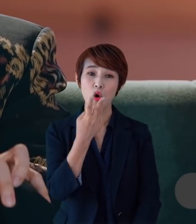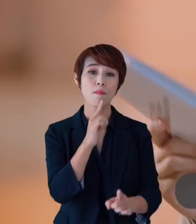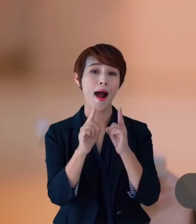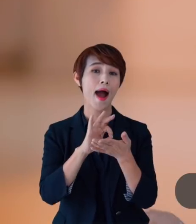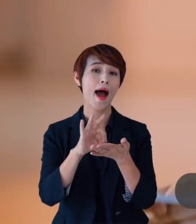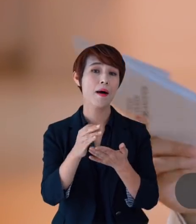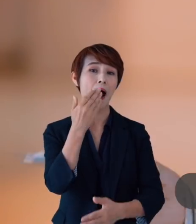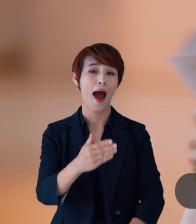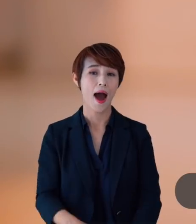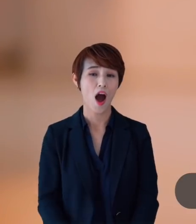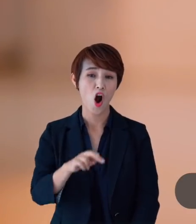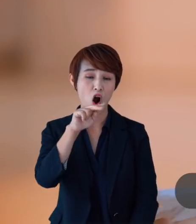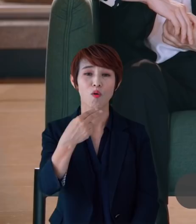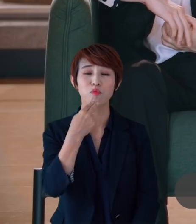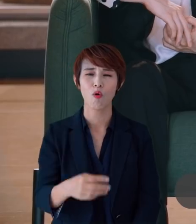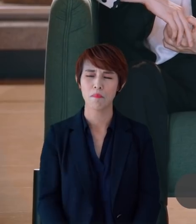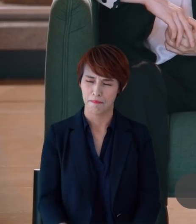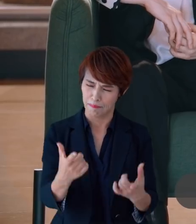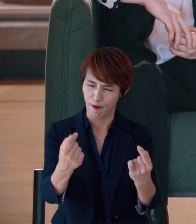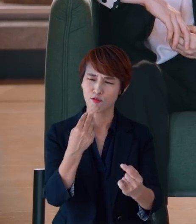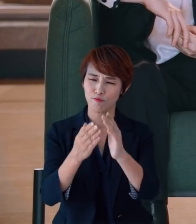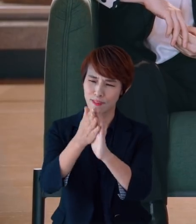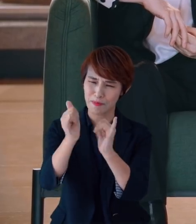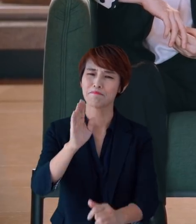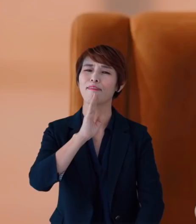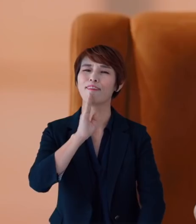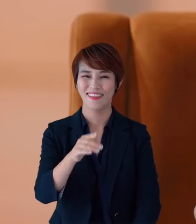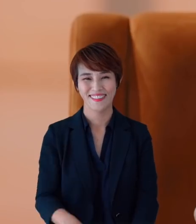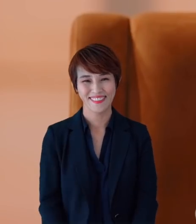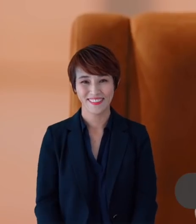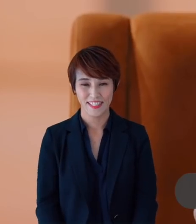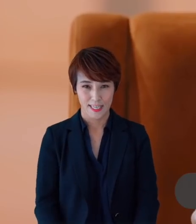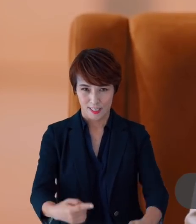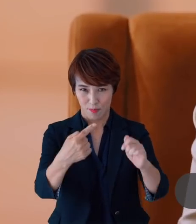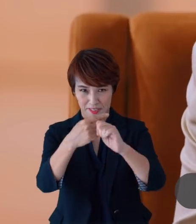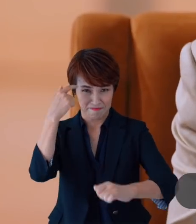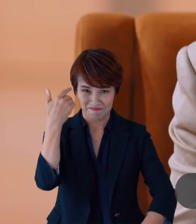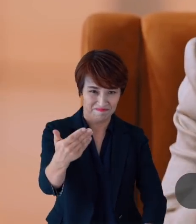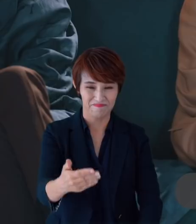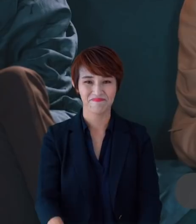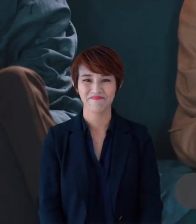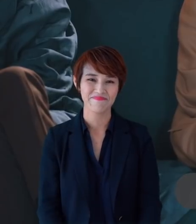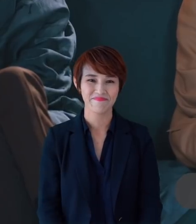All right, first question!